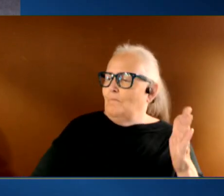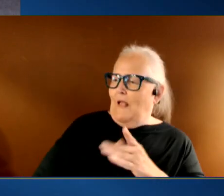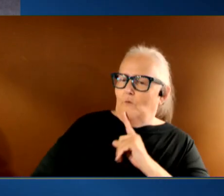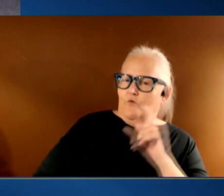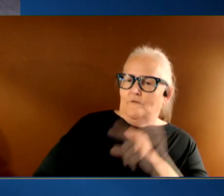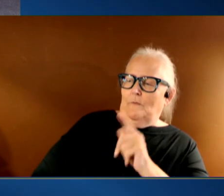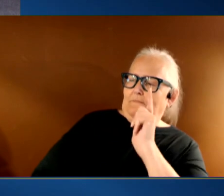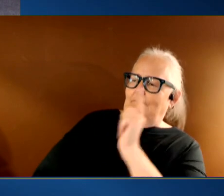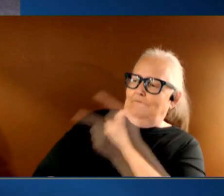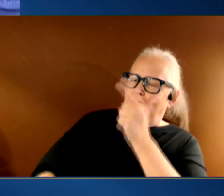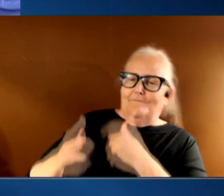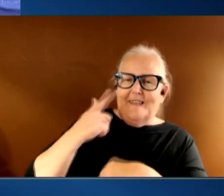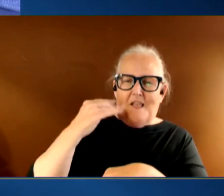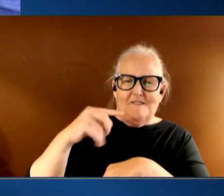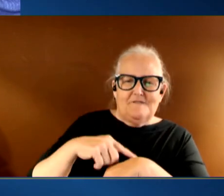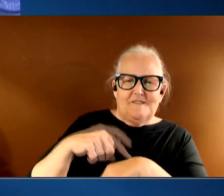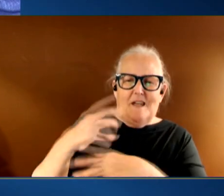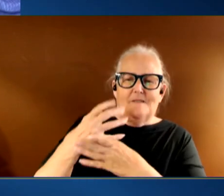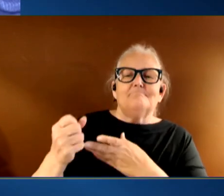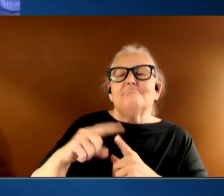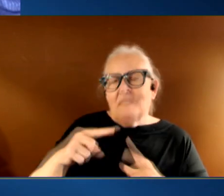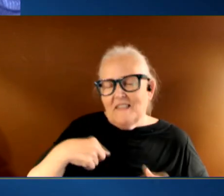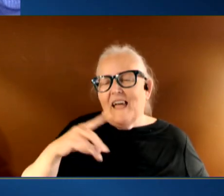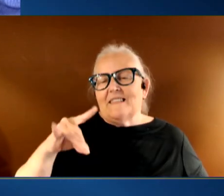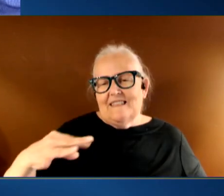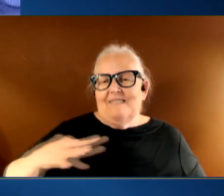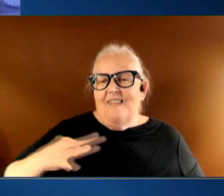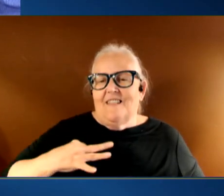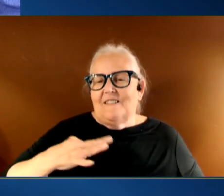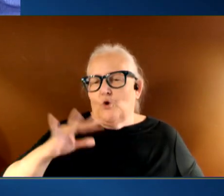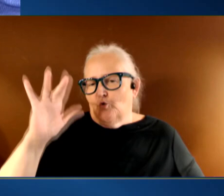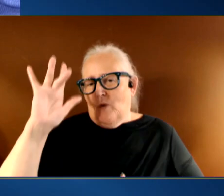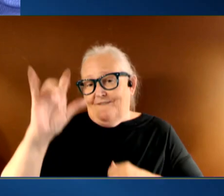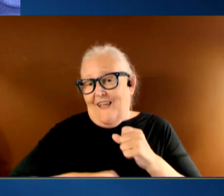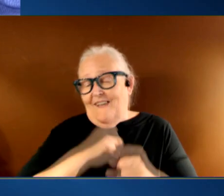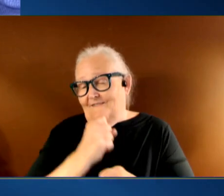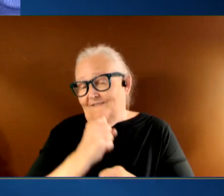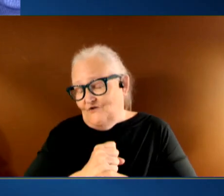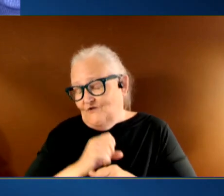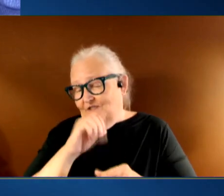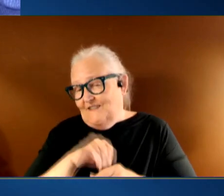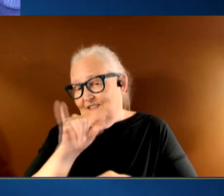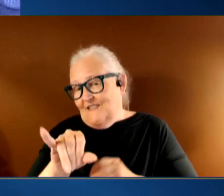But I volunteered for 25 years with the organization that was with. I'm from the